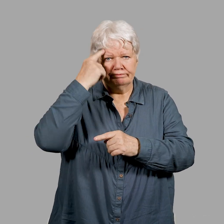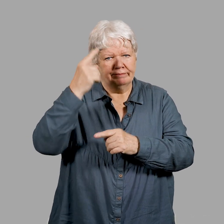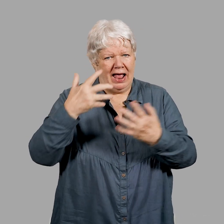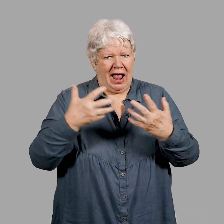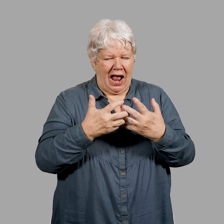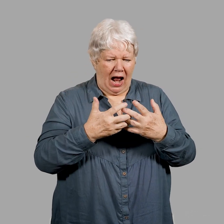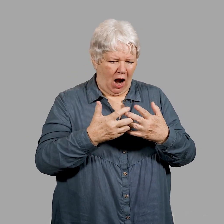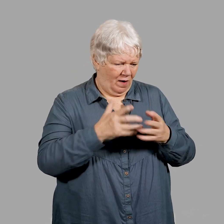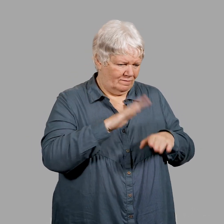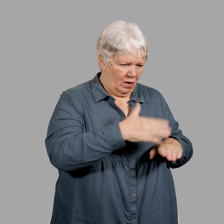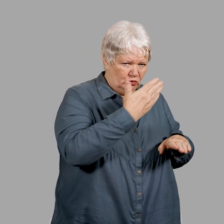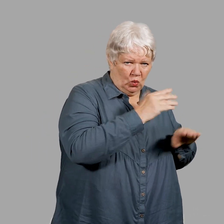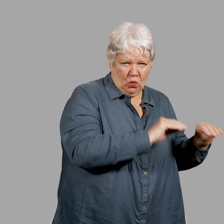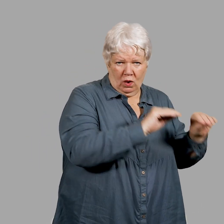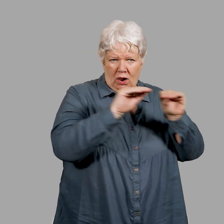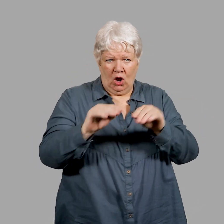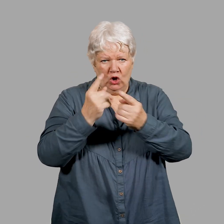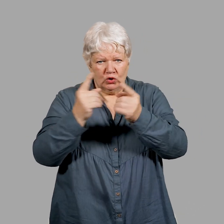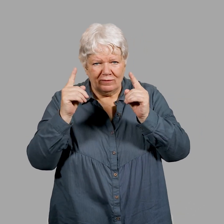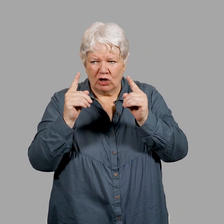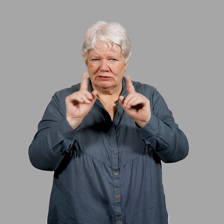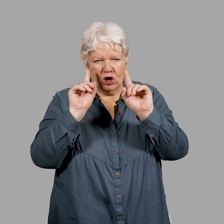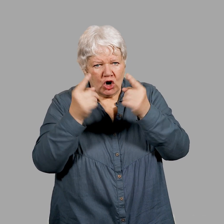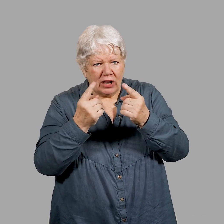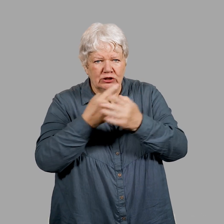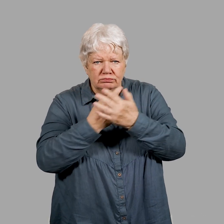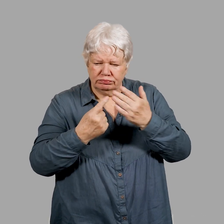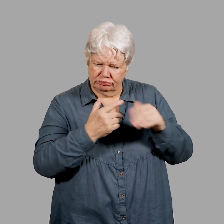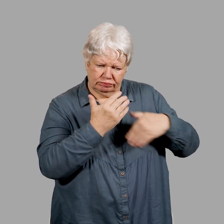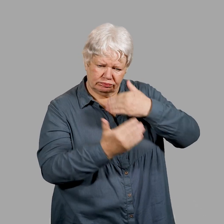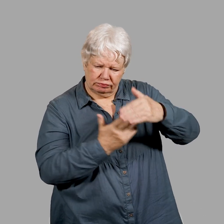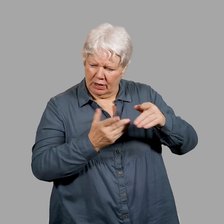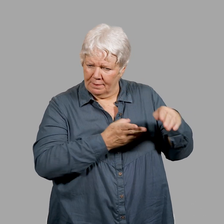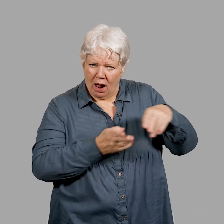for applicants progressing from high school to college or university.